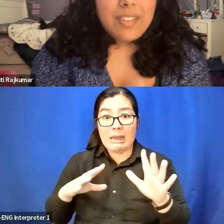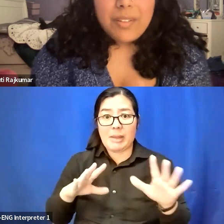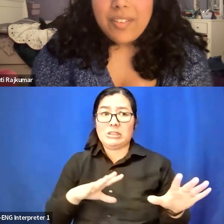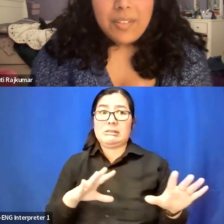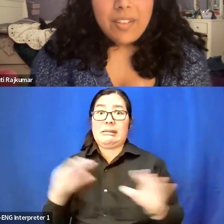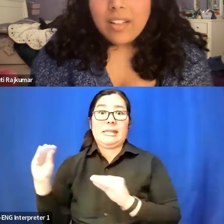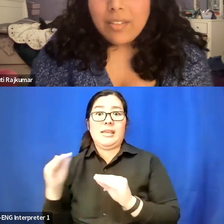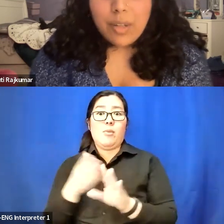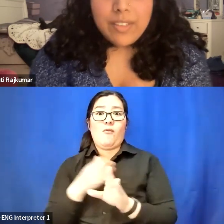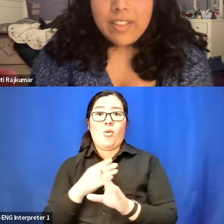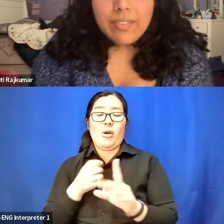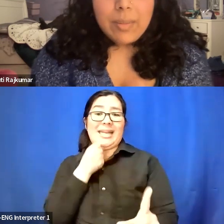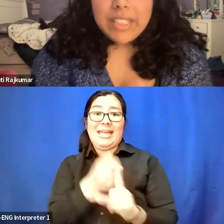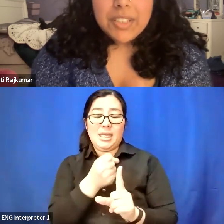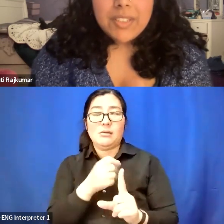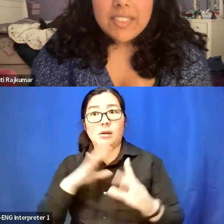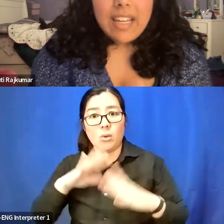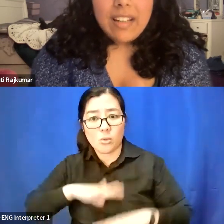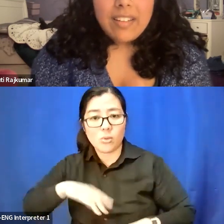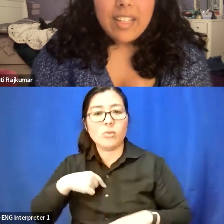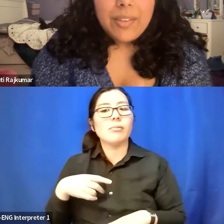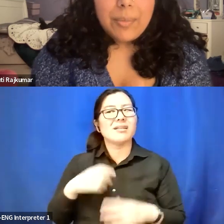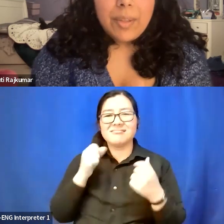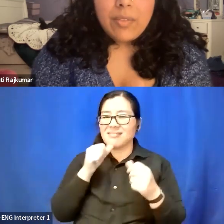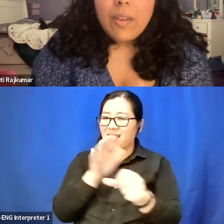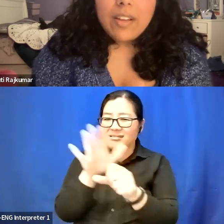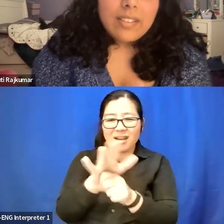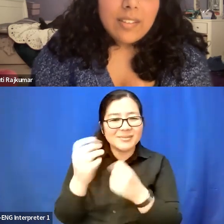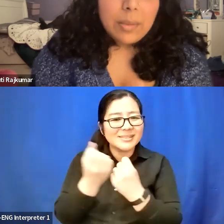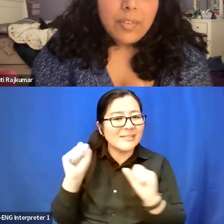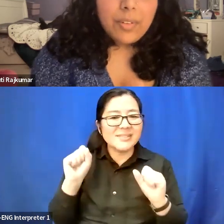there's still not enough COVID safety measures, and it's really falling on disabled